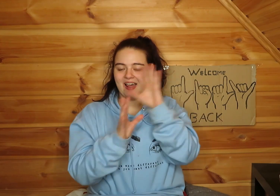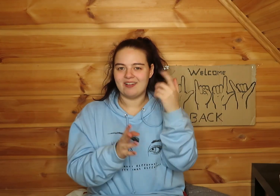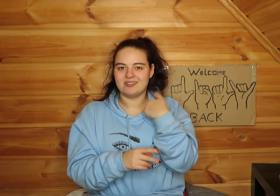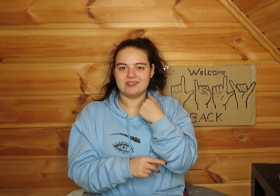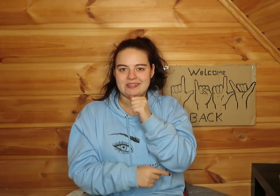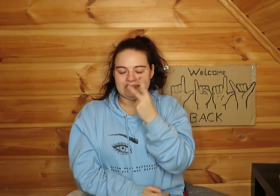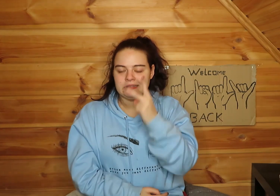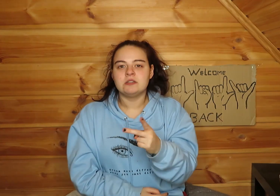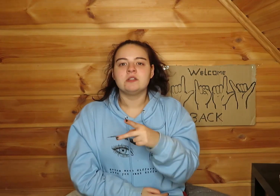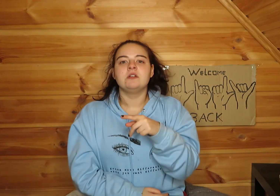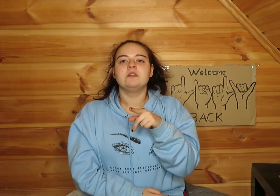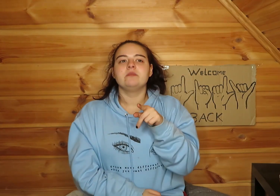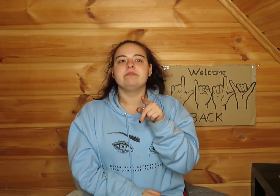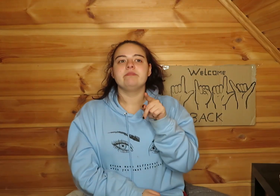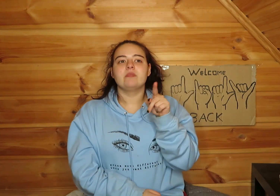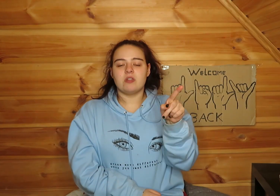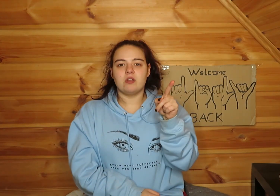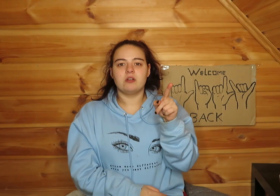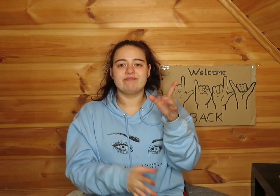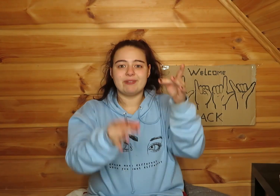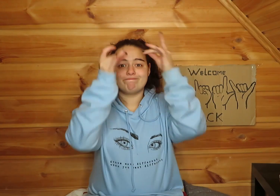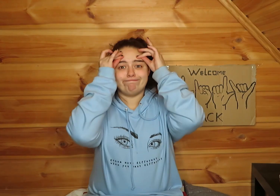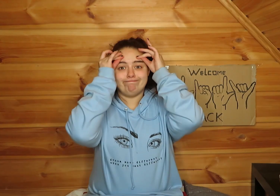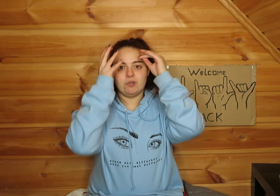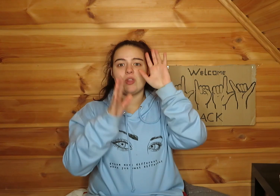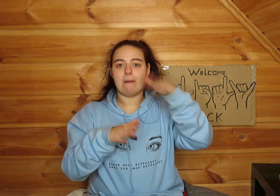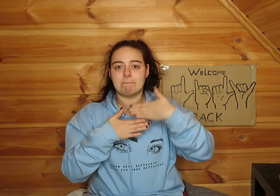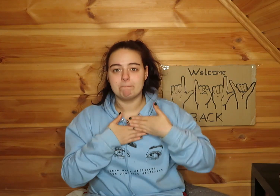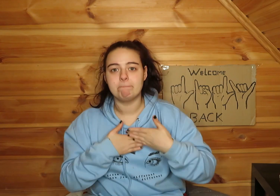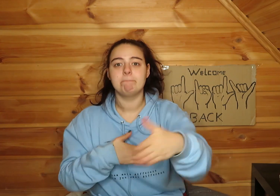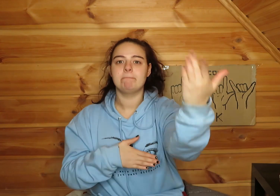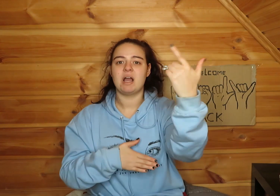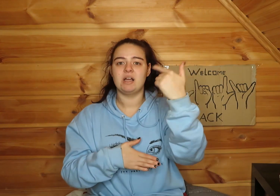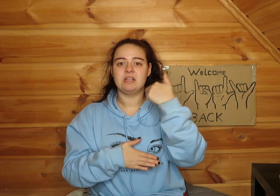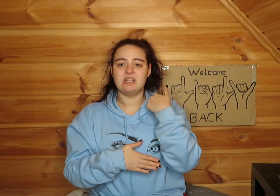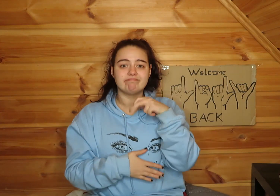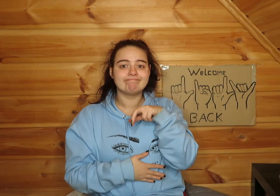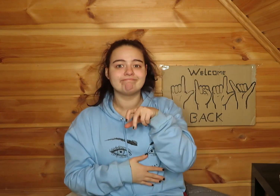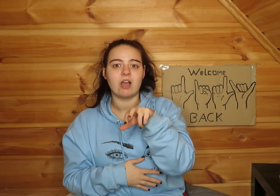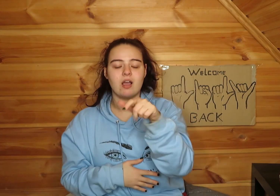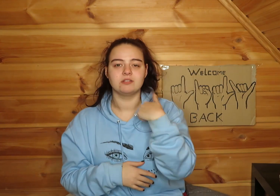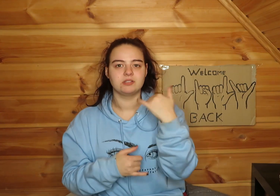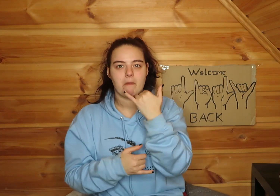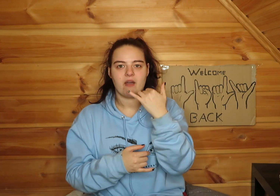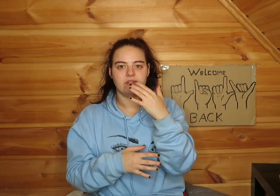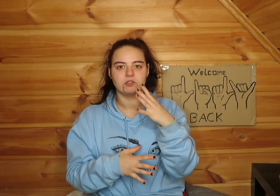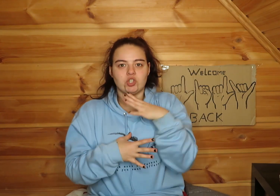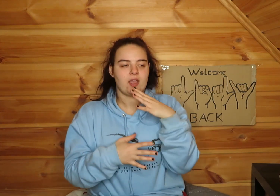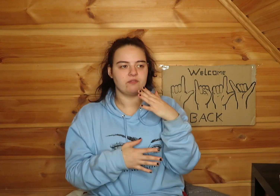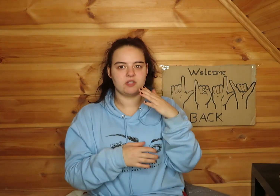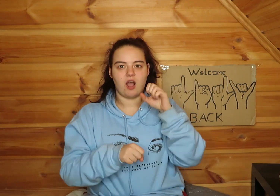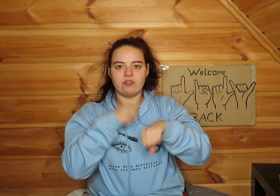And yeah that stuck with me and since that time I am very jumpy